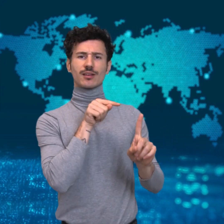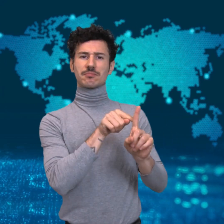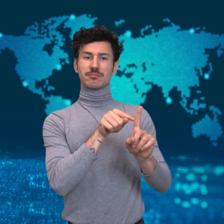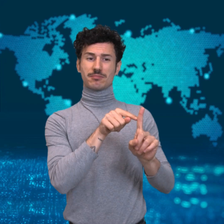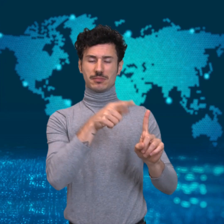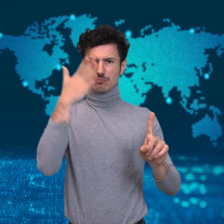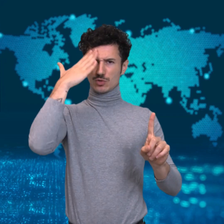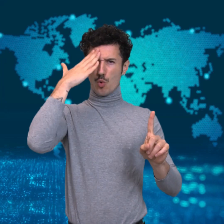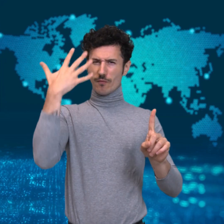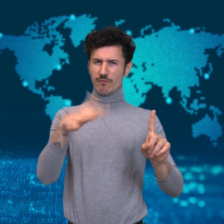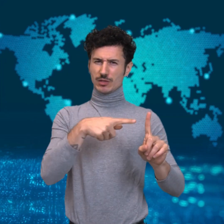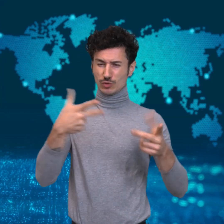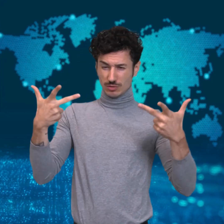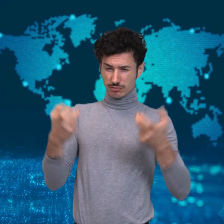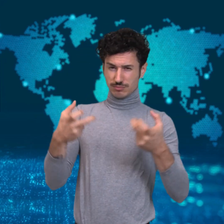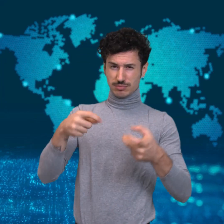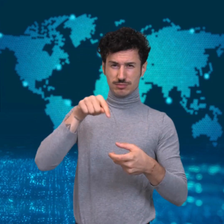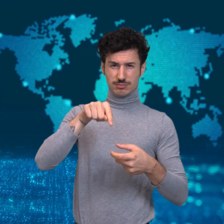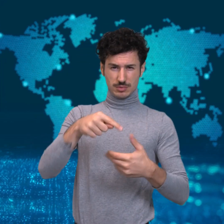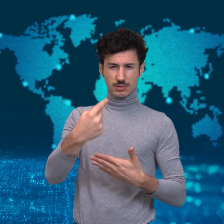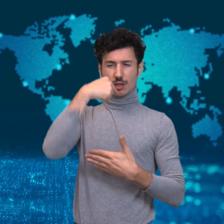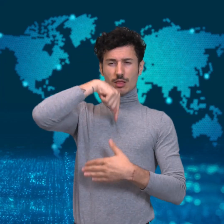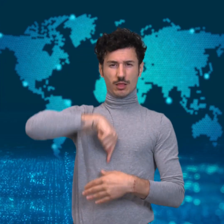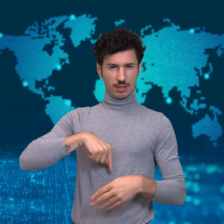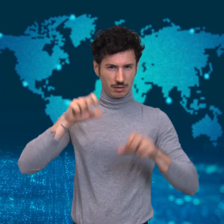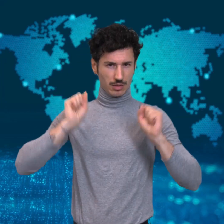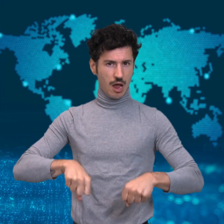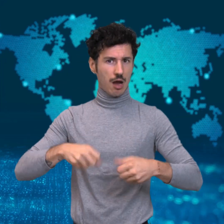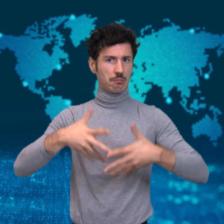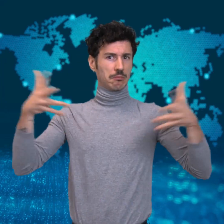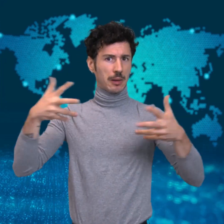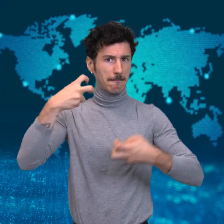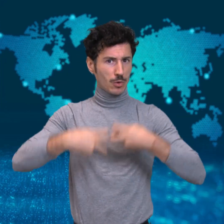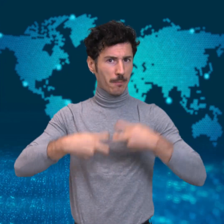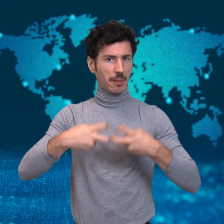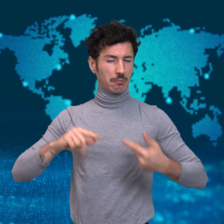intentionally caused injury to the students.